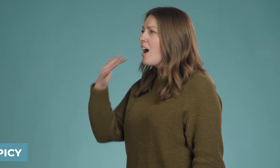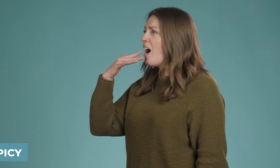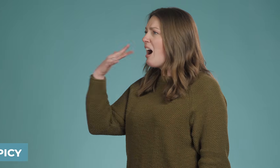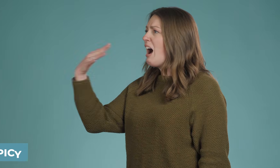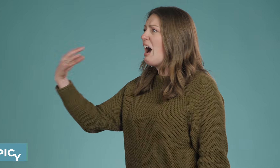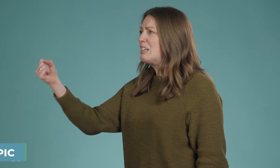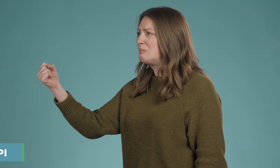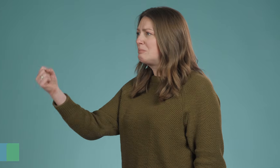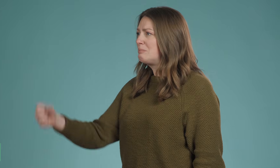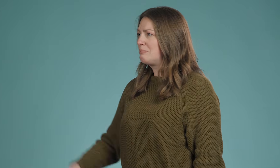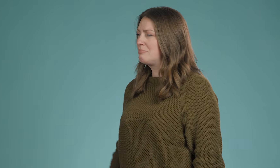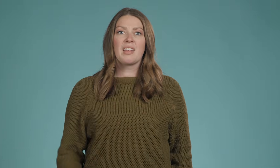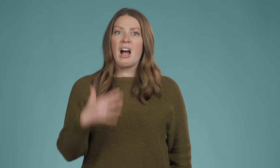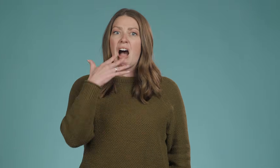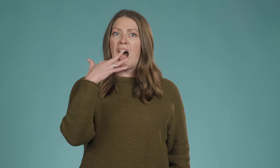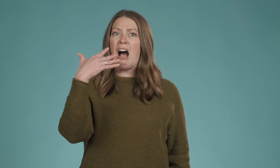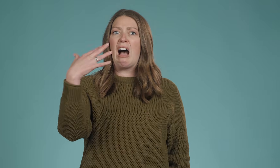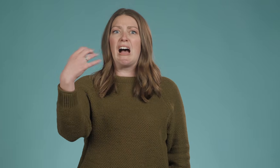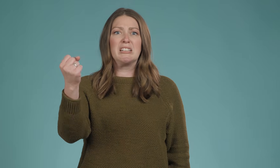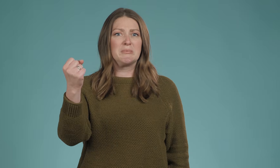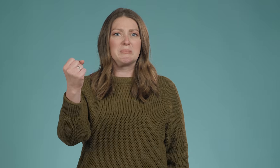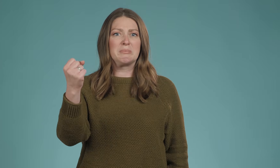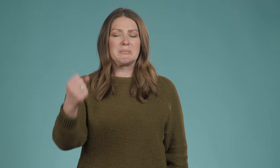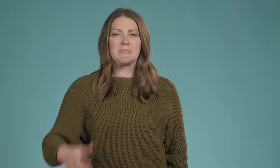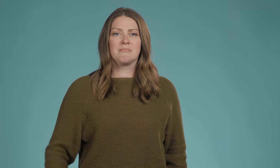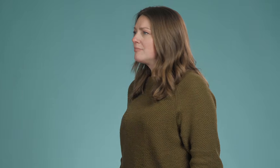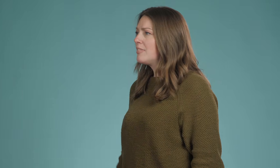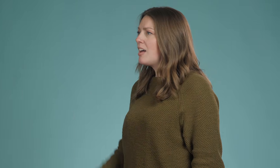Think of the heat coming like fire from your mouth.